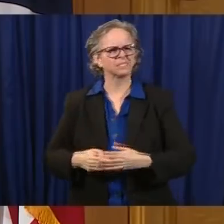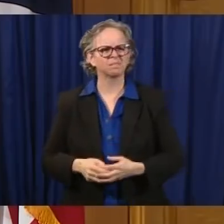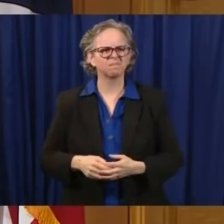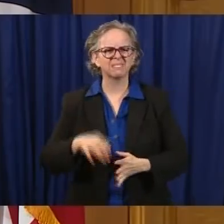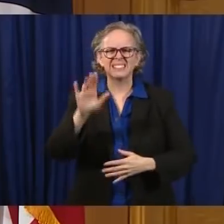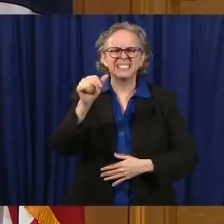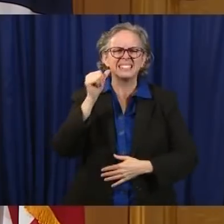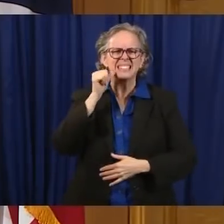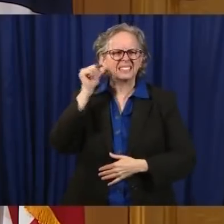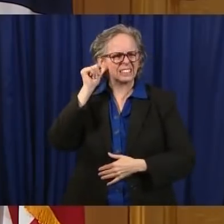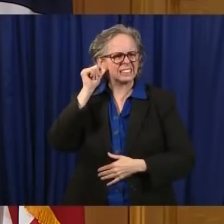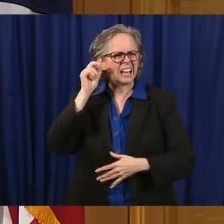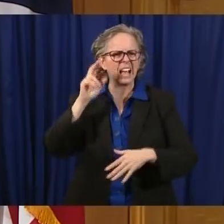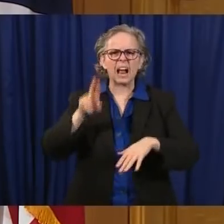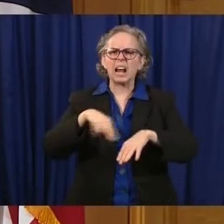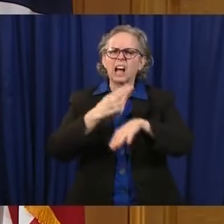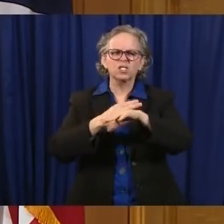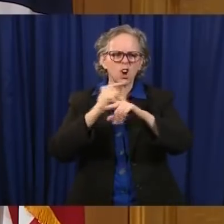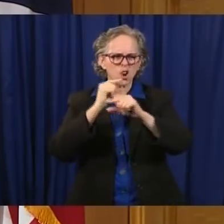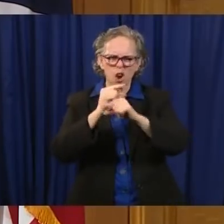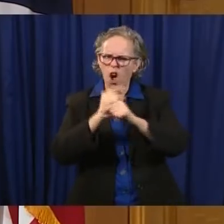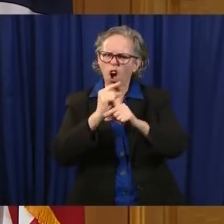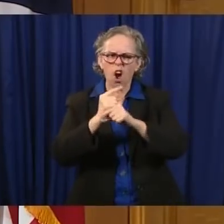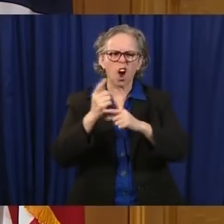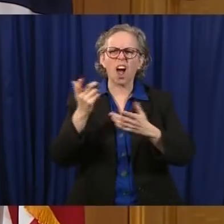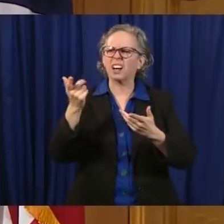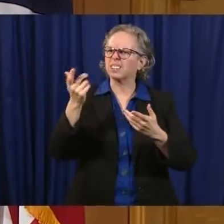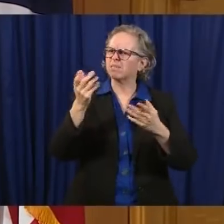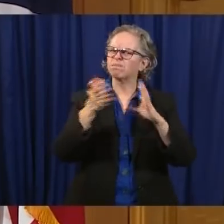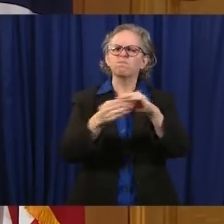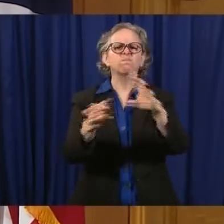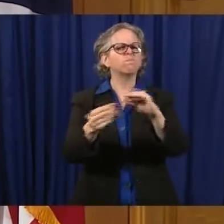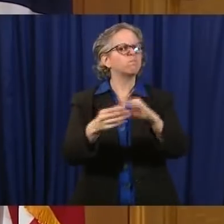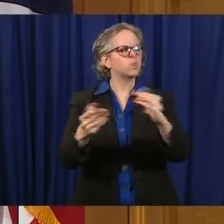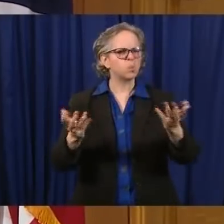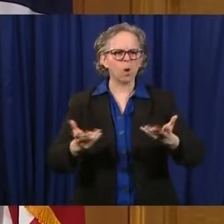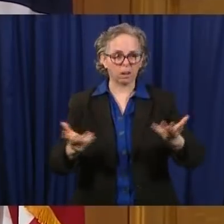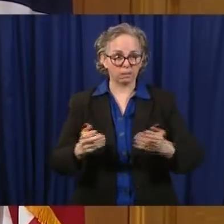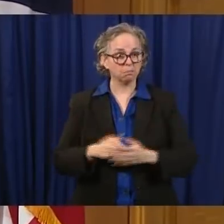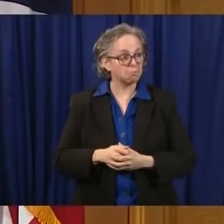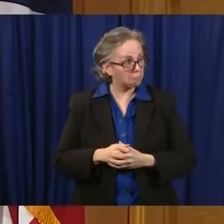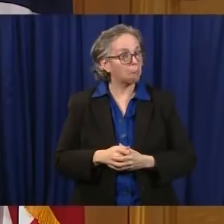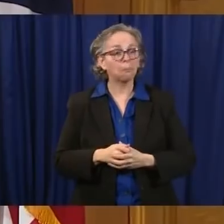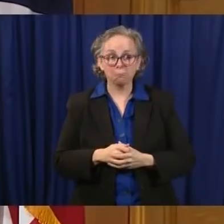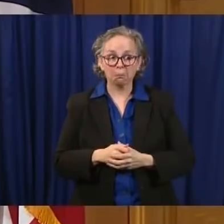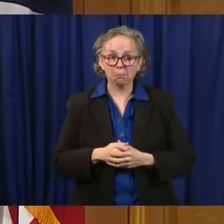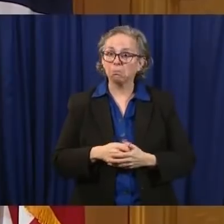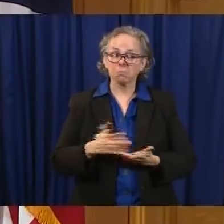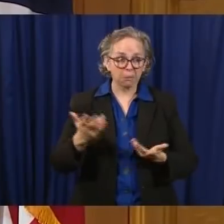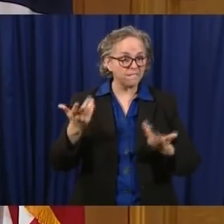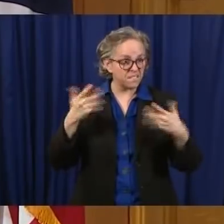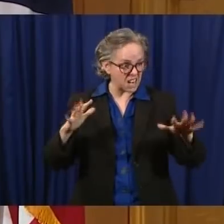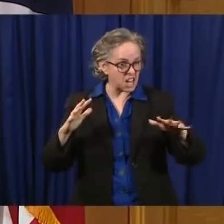WANT TO TALK A LITTLE BIT ABOUT A REPORT IN REGARD TO OUR PRISONS. OUR NATIONAL GUARD, AS I